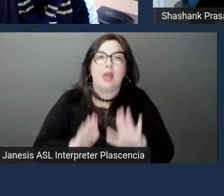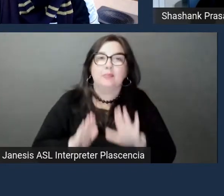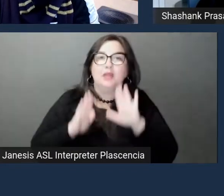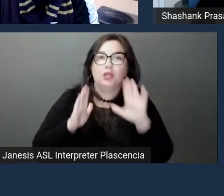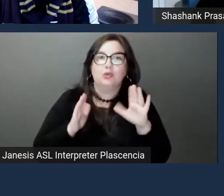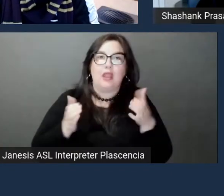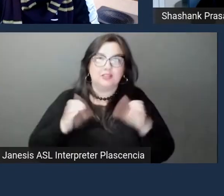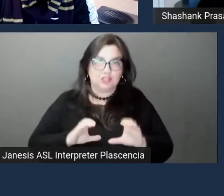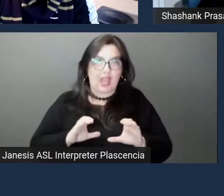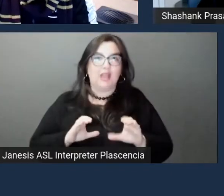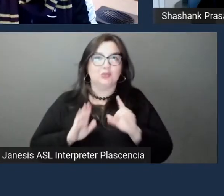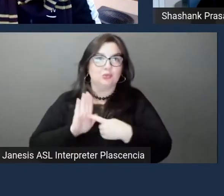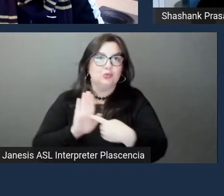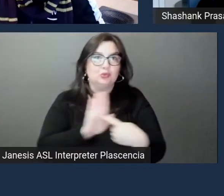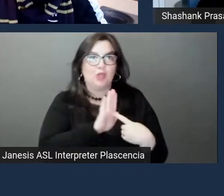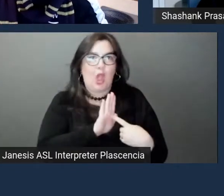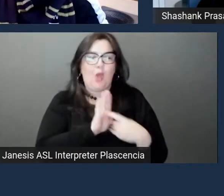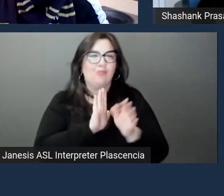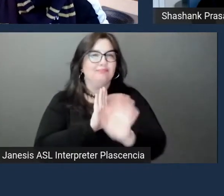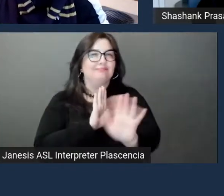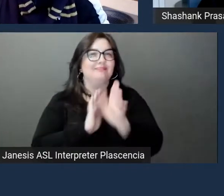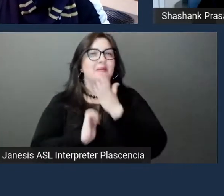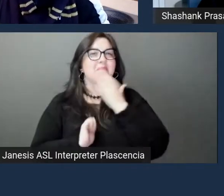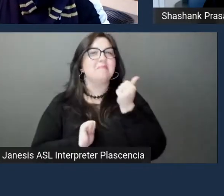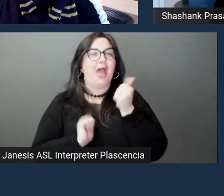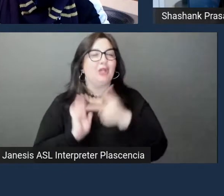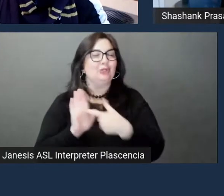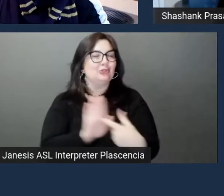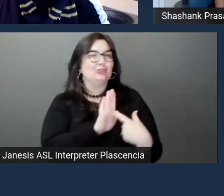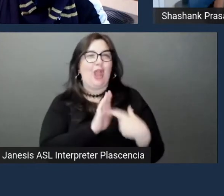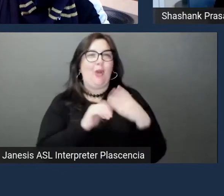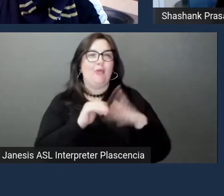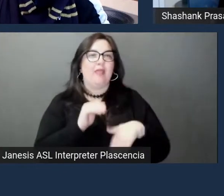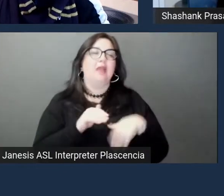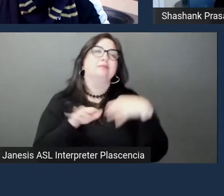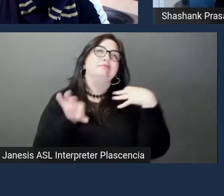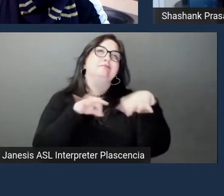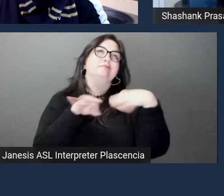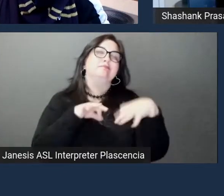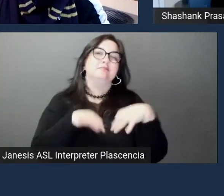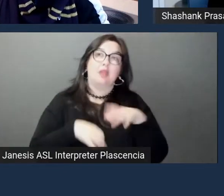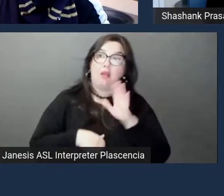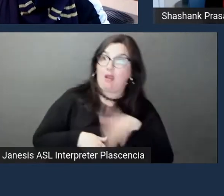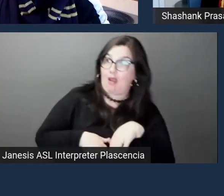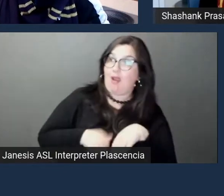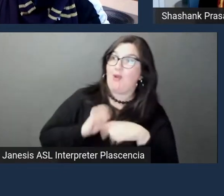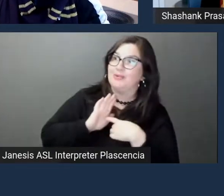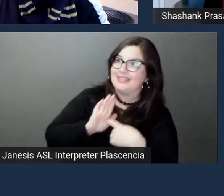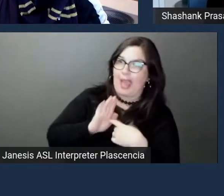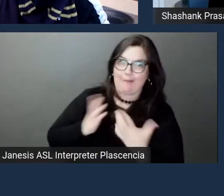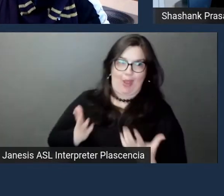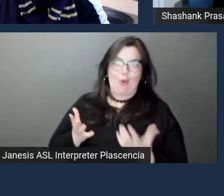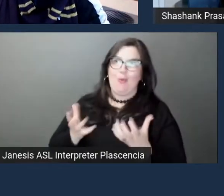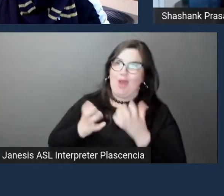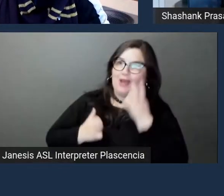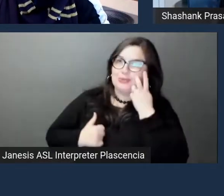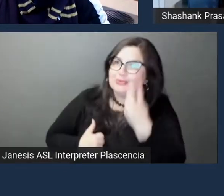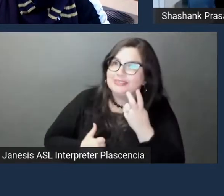rather than just to talk about this. Yeah, yeah. The more of that's why we here. We want to say core. We want to see the console.